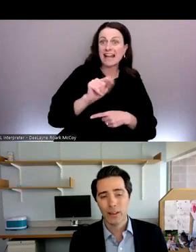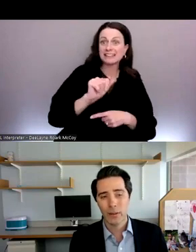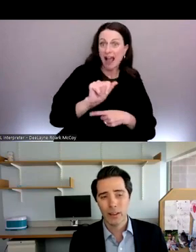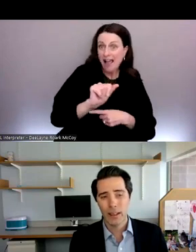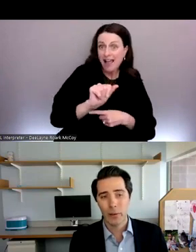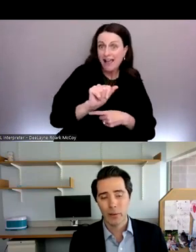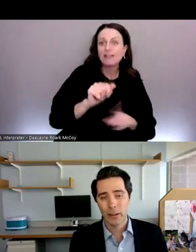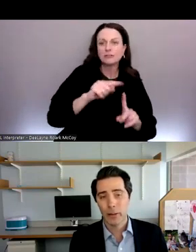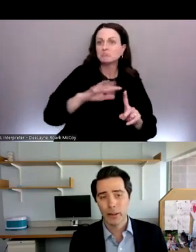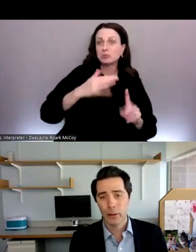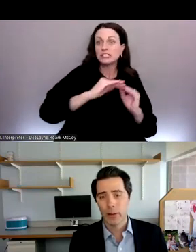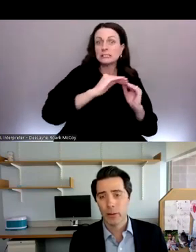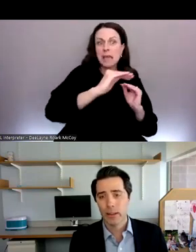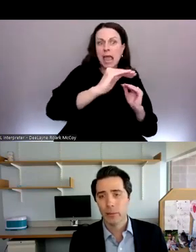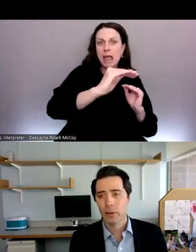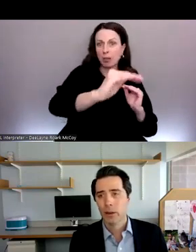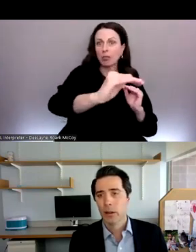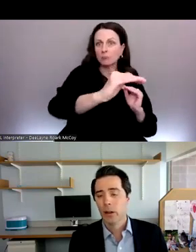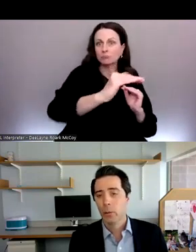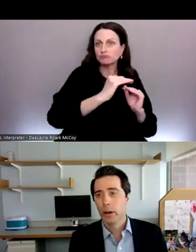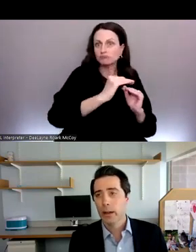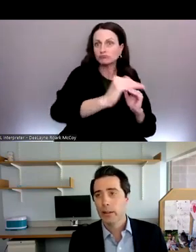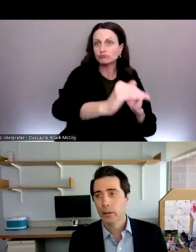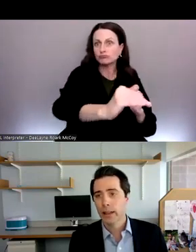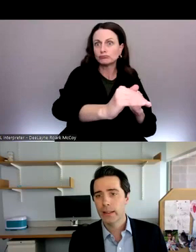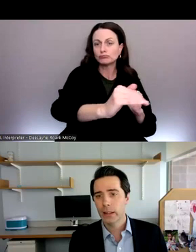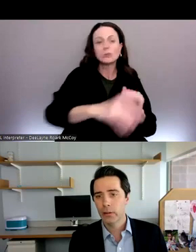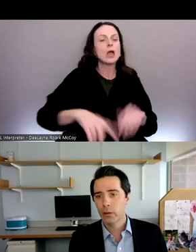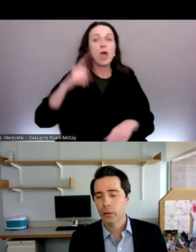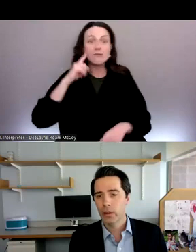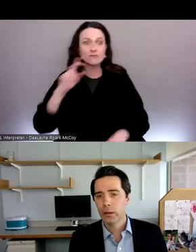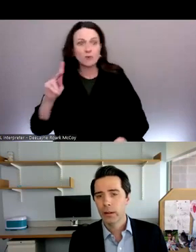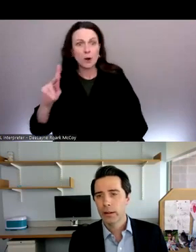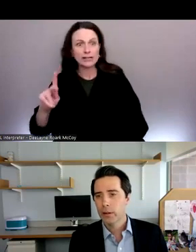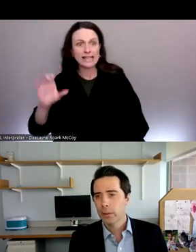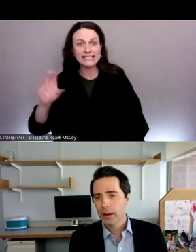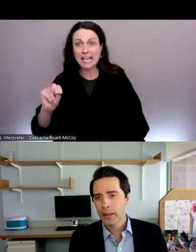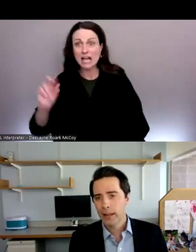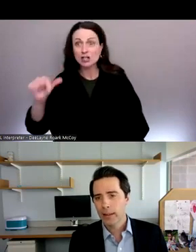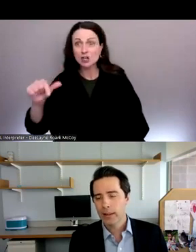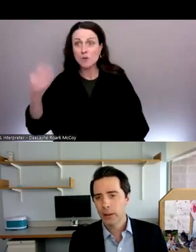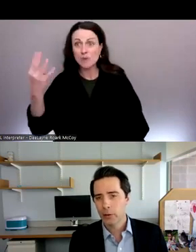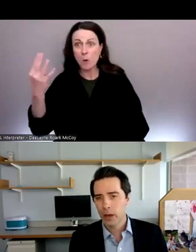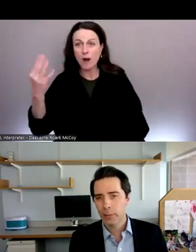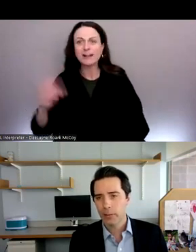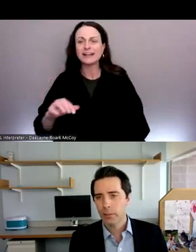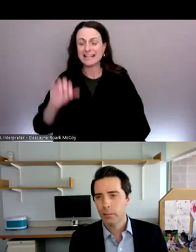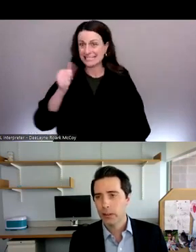relatively stable the hearing is relatively stable whereas for casein Q4